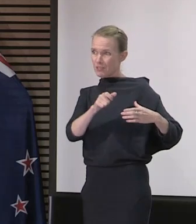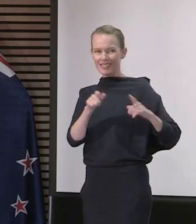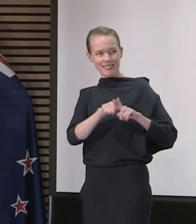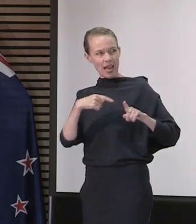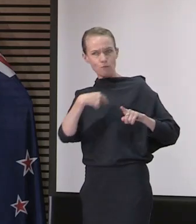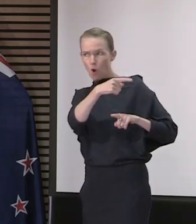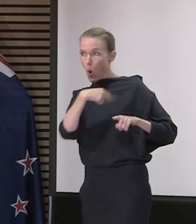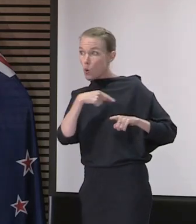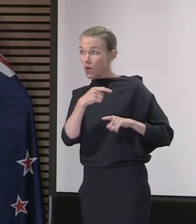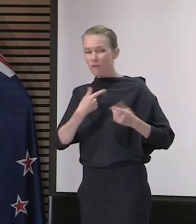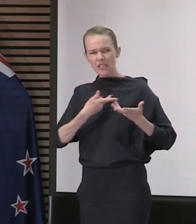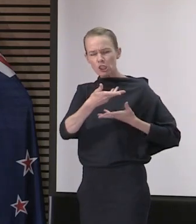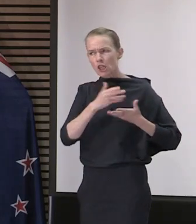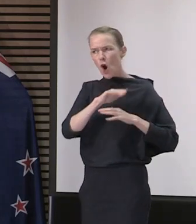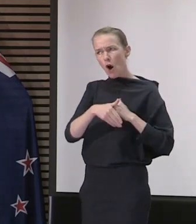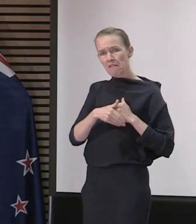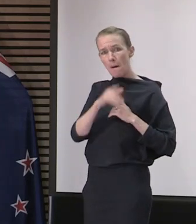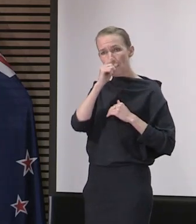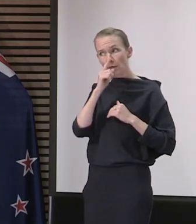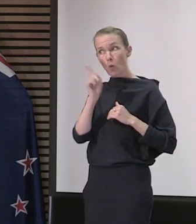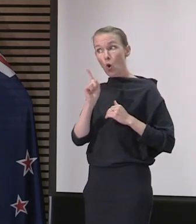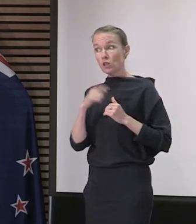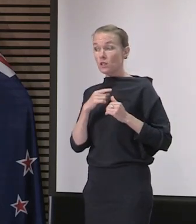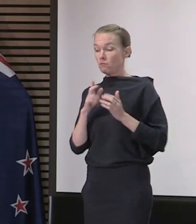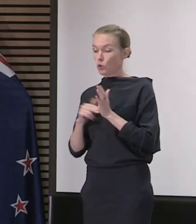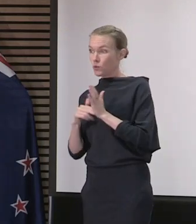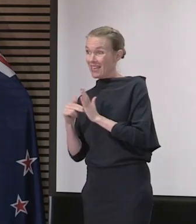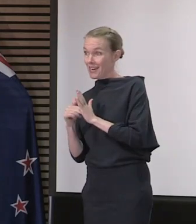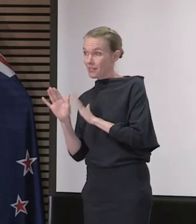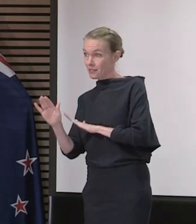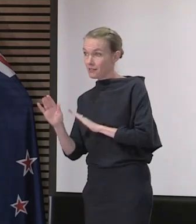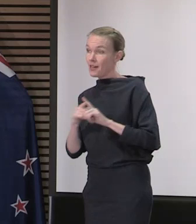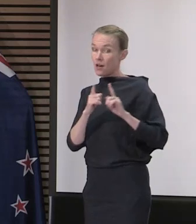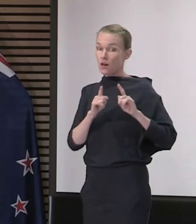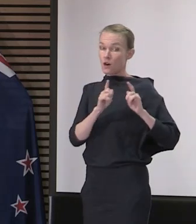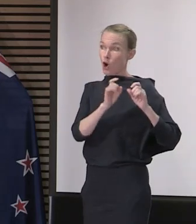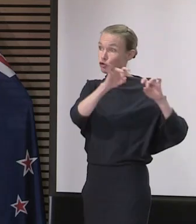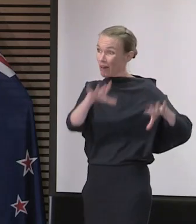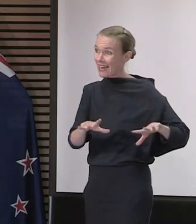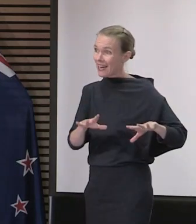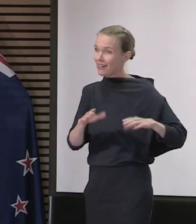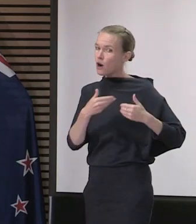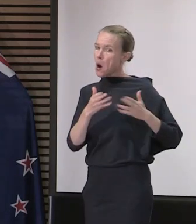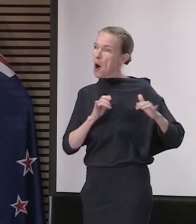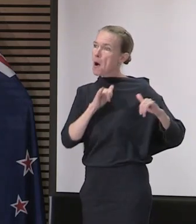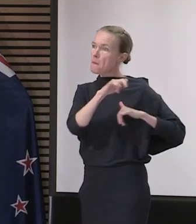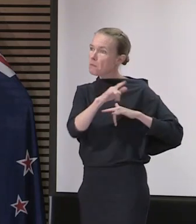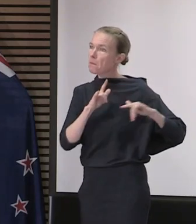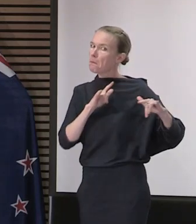around their processes and how you can match their processes?